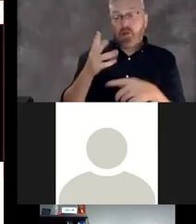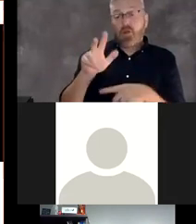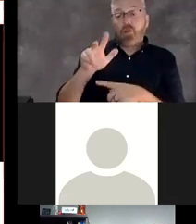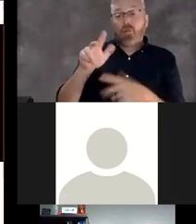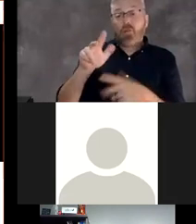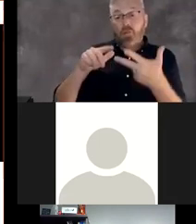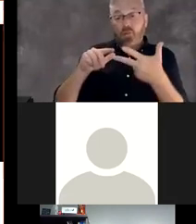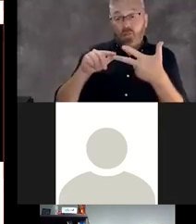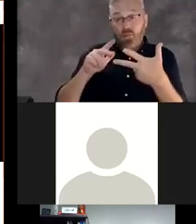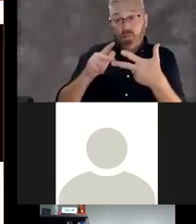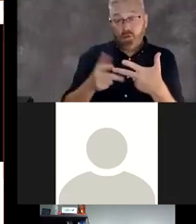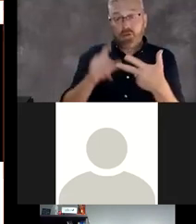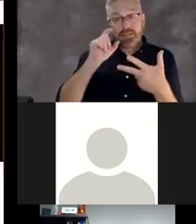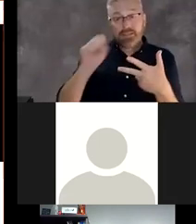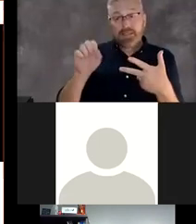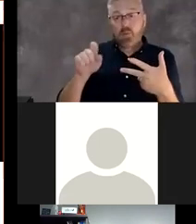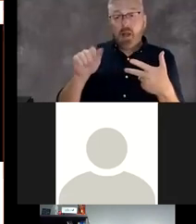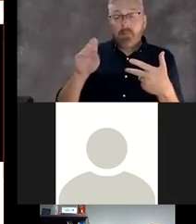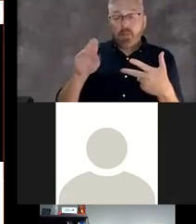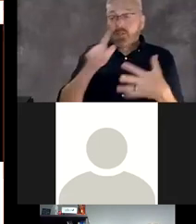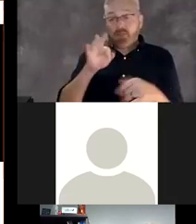IN A SEXUAL ACT IF SOMEONE THEY ARE NOT MARRIED TO IN THE PERSON